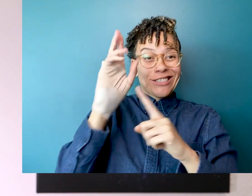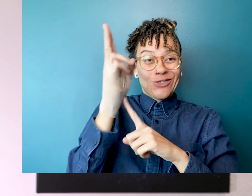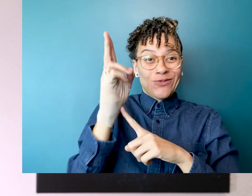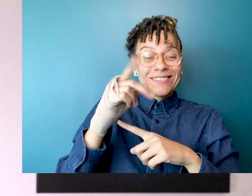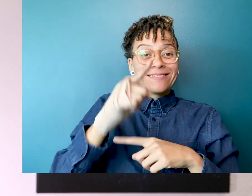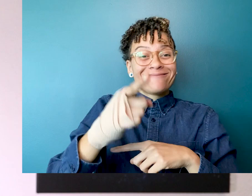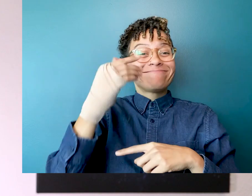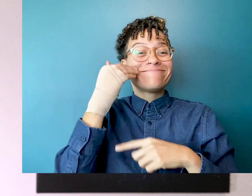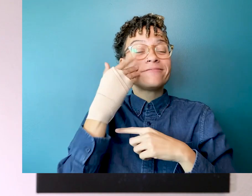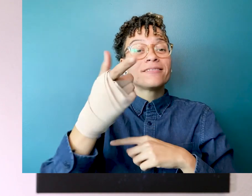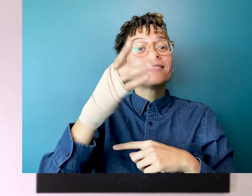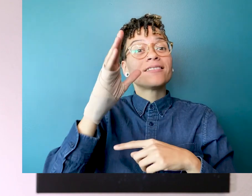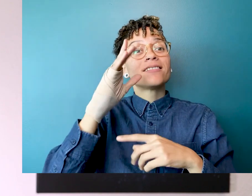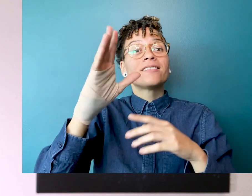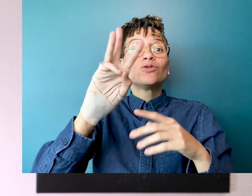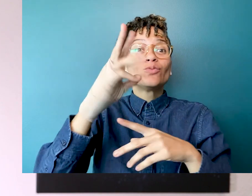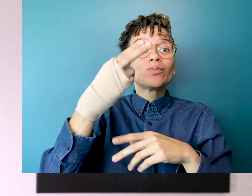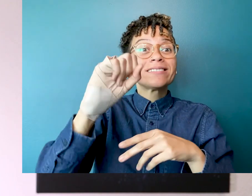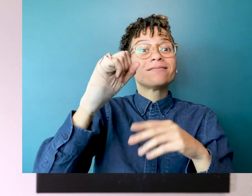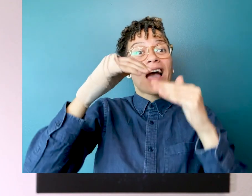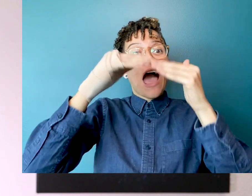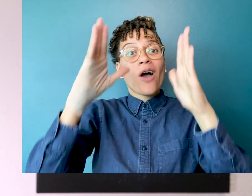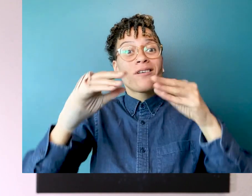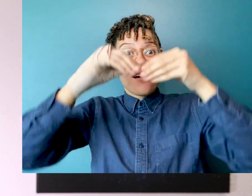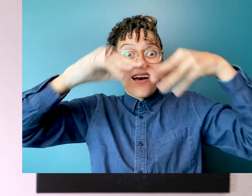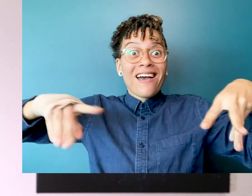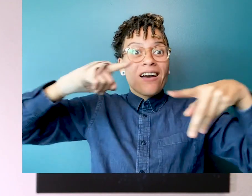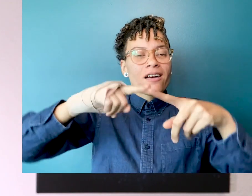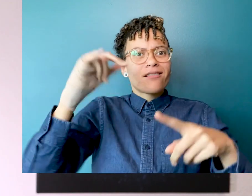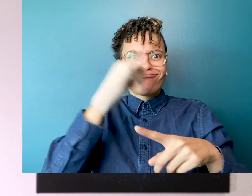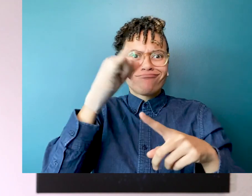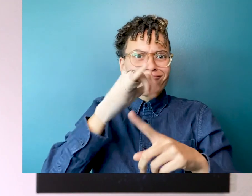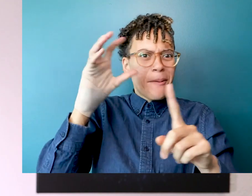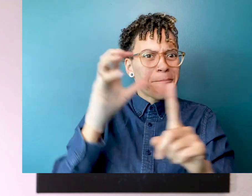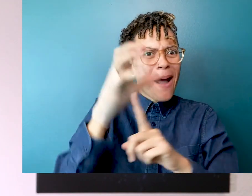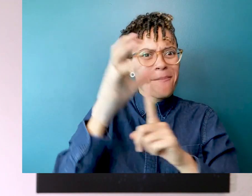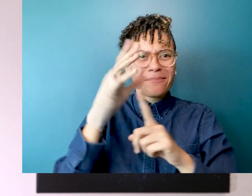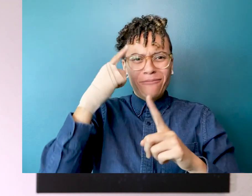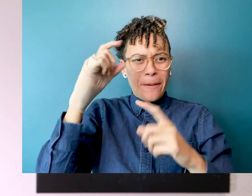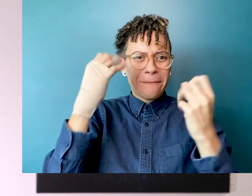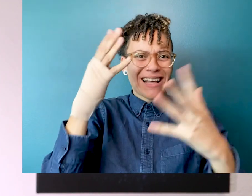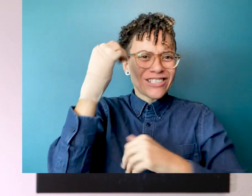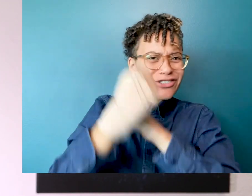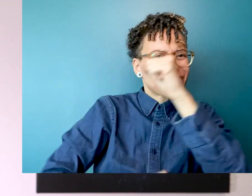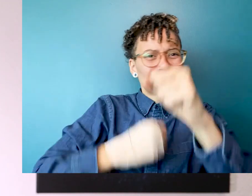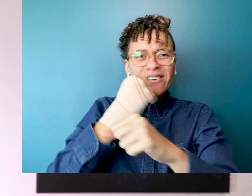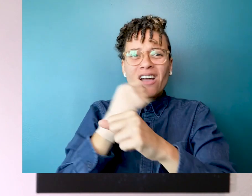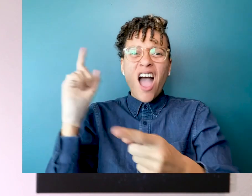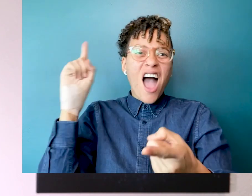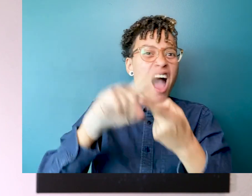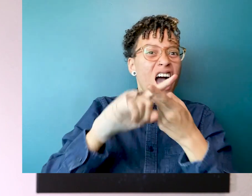to house division should actually merit more attention on your part, but I'll leave that up to you to test to see what you find.